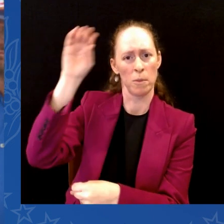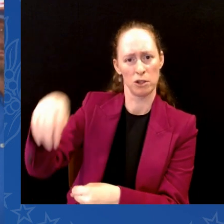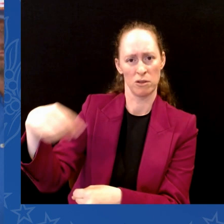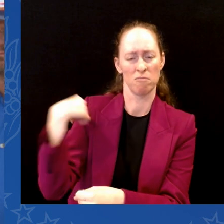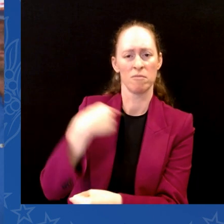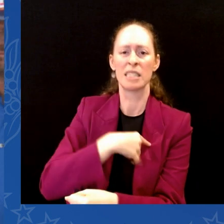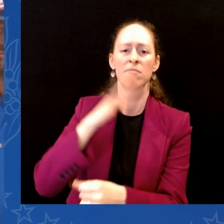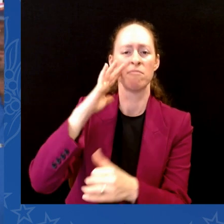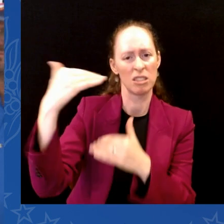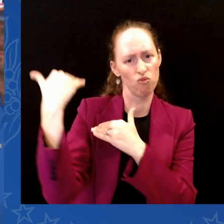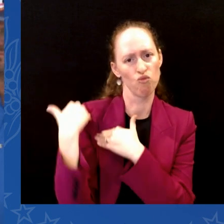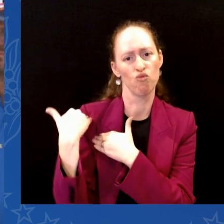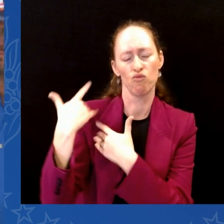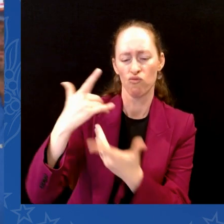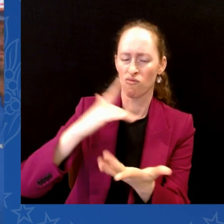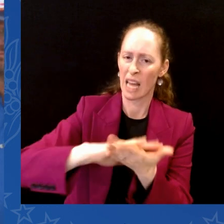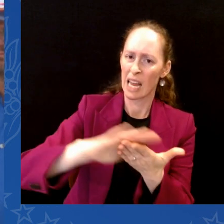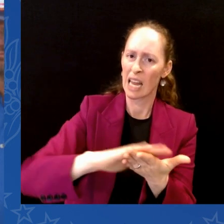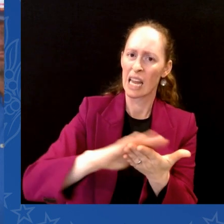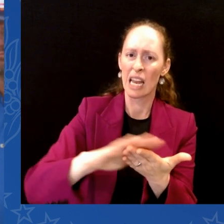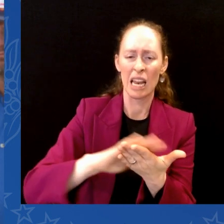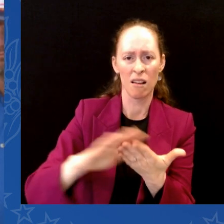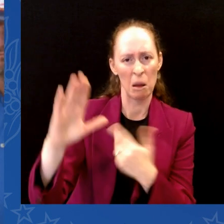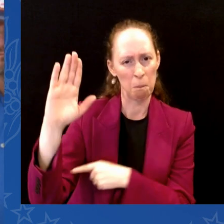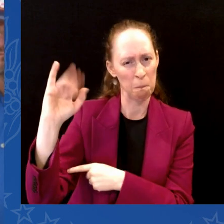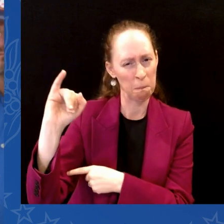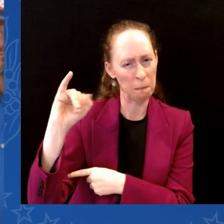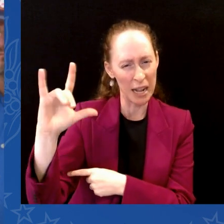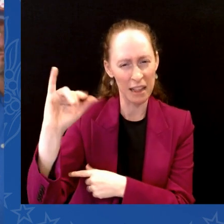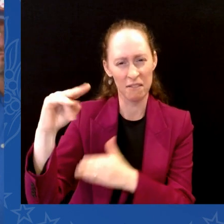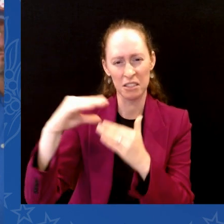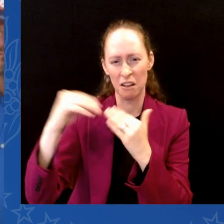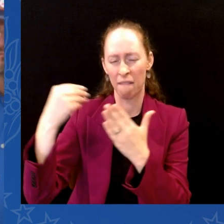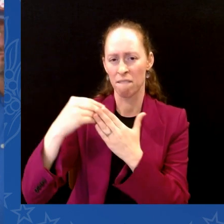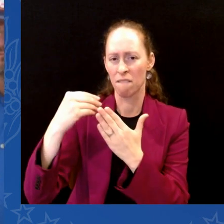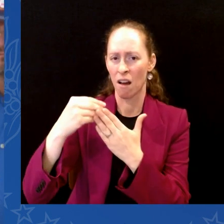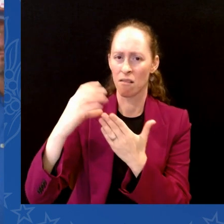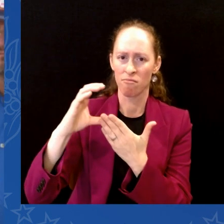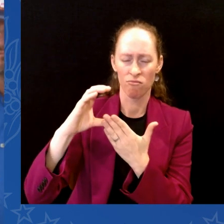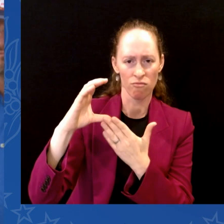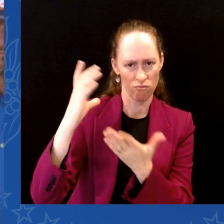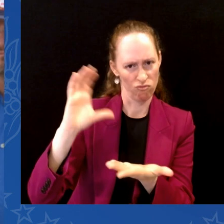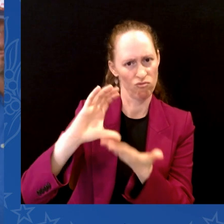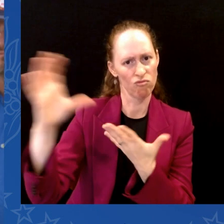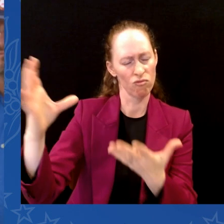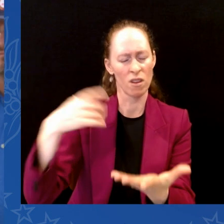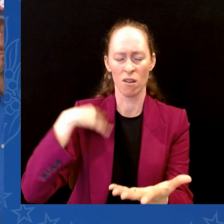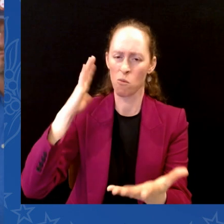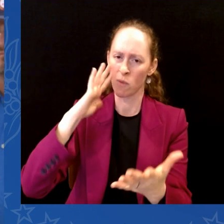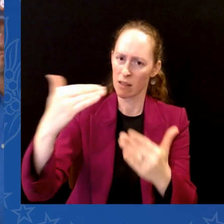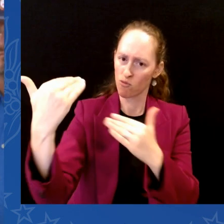when it's all over if you think about it. We're going to pay 100 percent for 30 days. I just extended it for another 30 days.